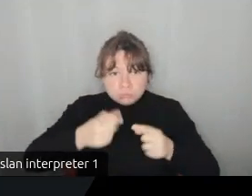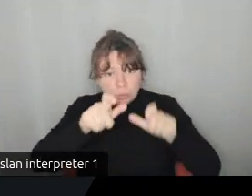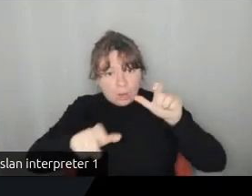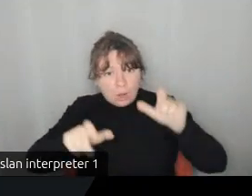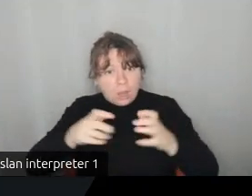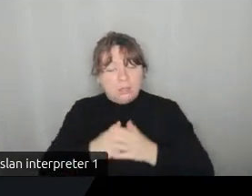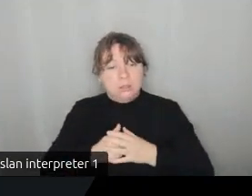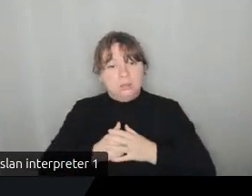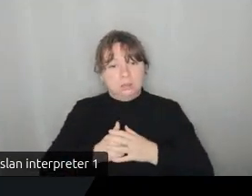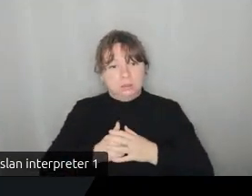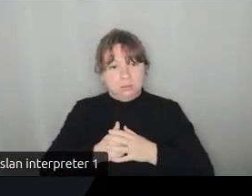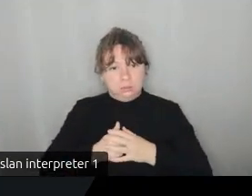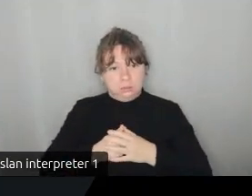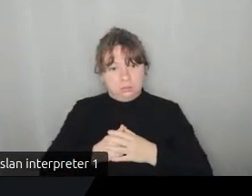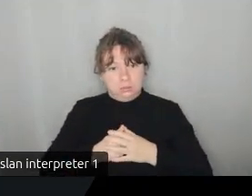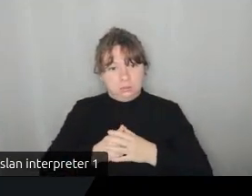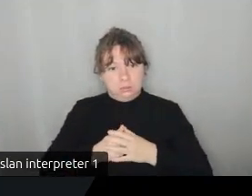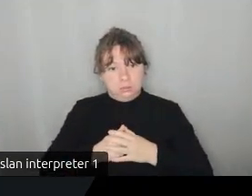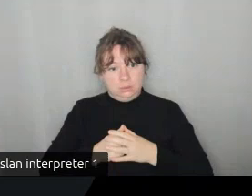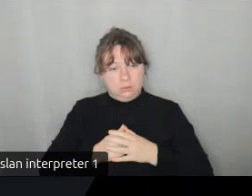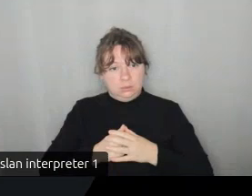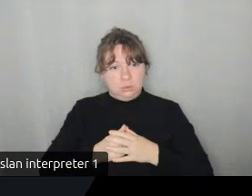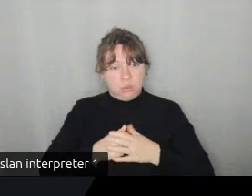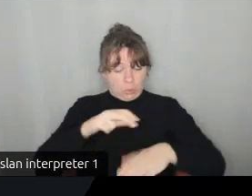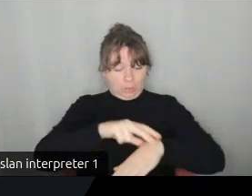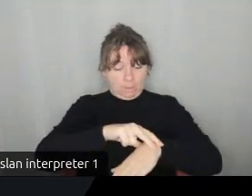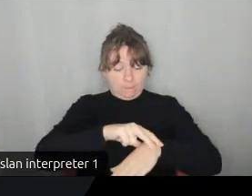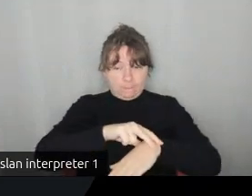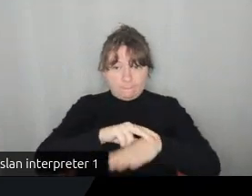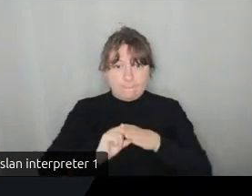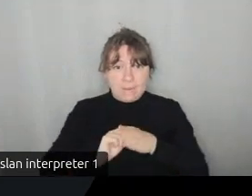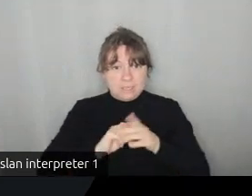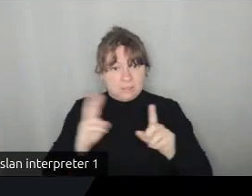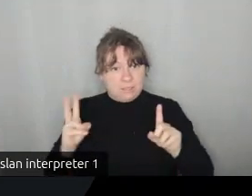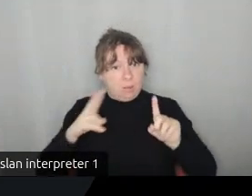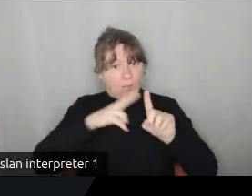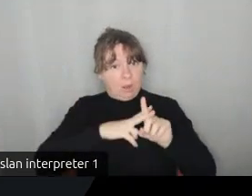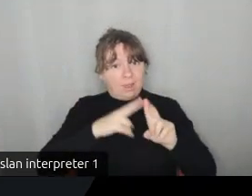so in this circumstance, the police took out an initial application for a protection order,